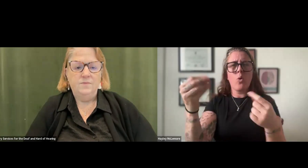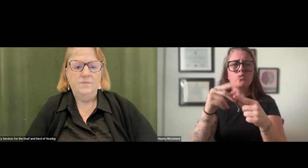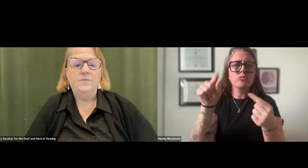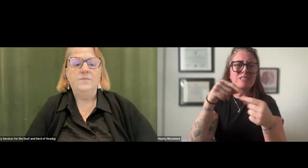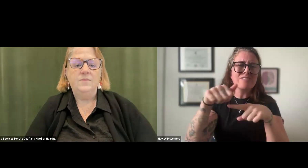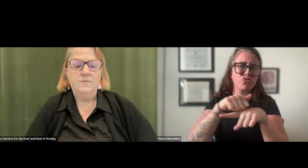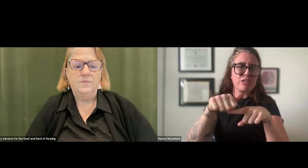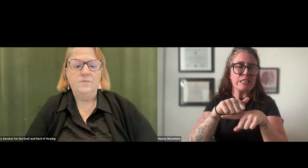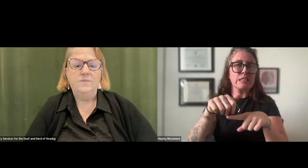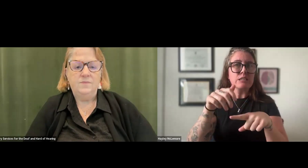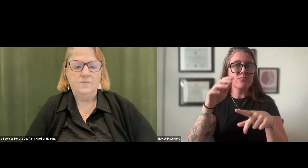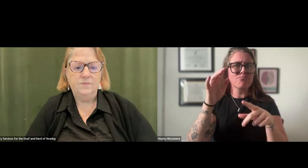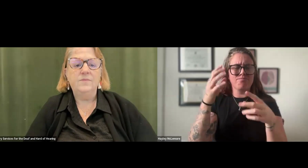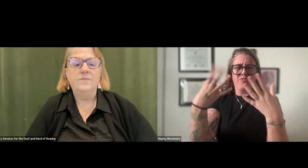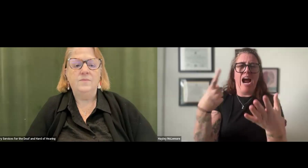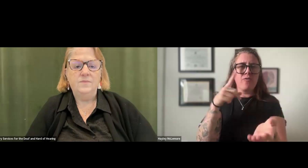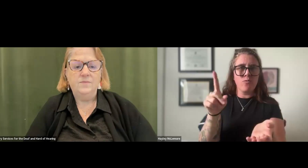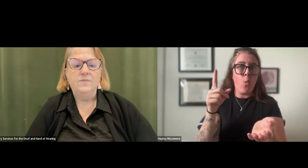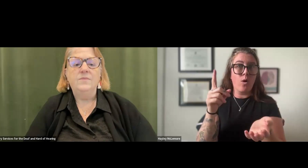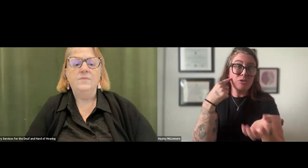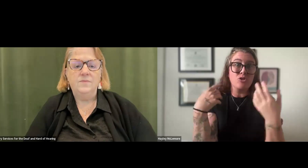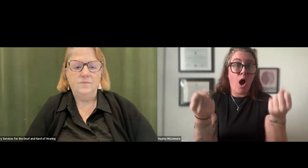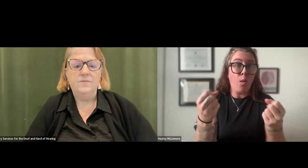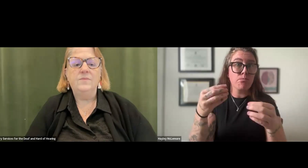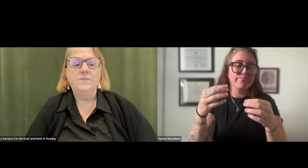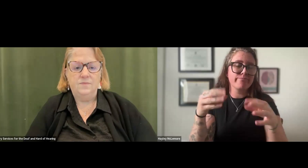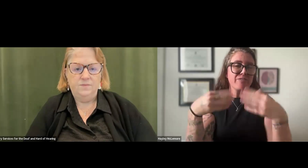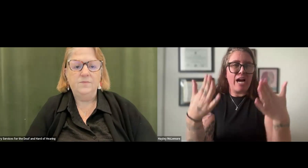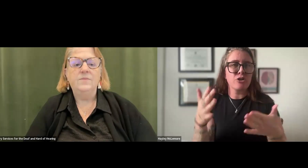And so obviously I did get a degree in social work, and I've had loads of training,